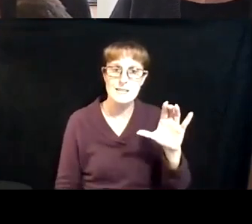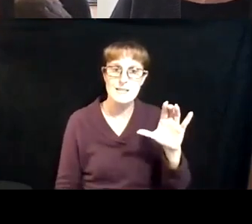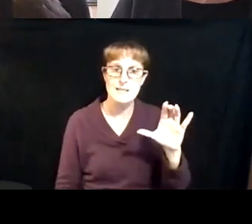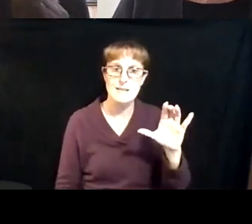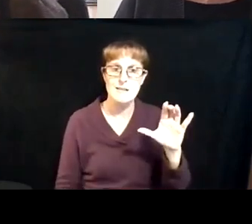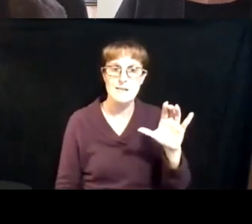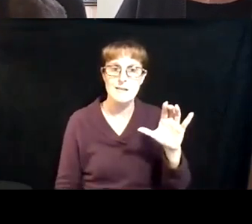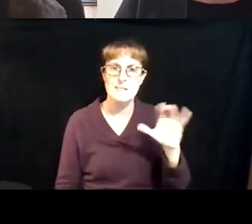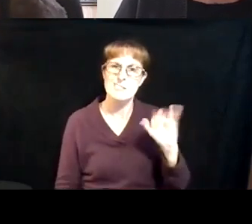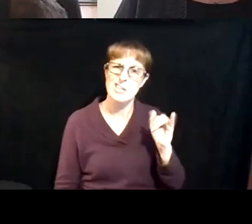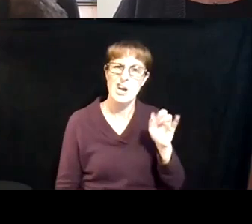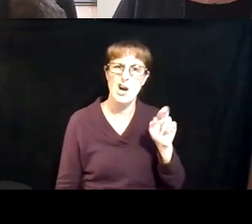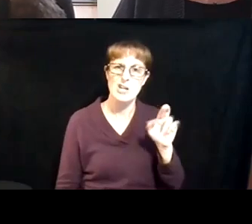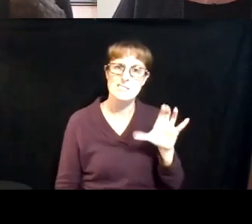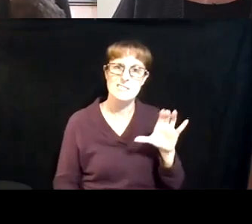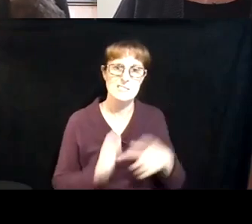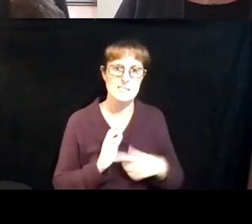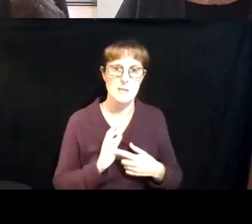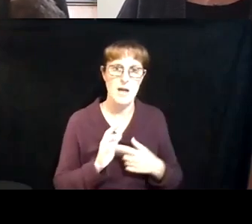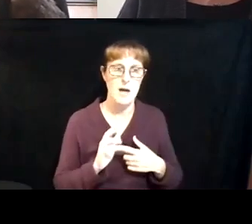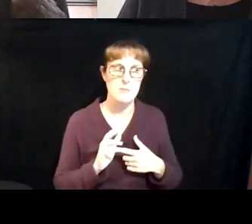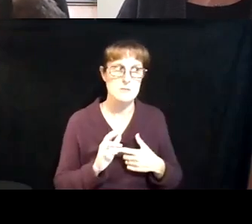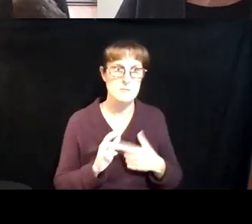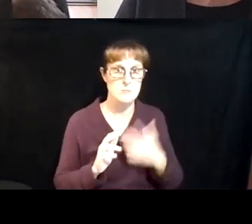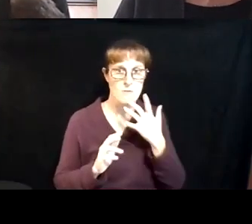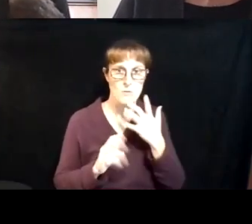but people end up leaving and they can tell their stories.